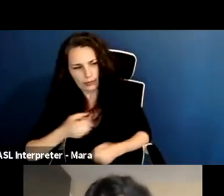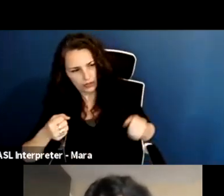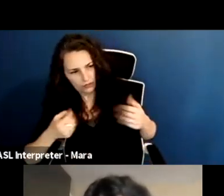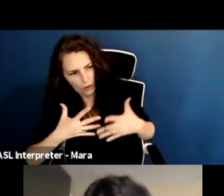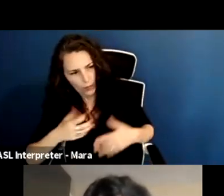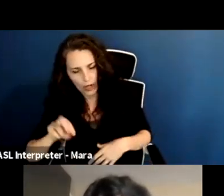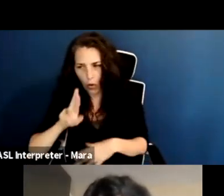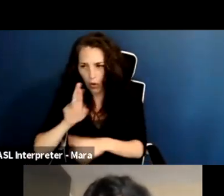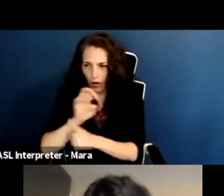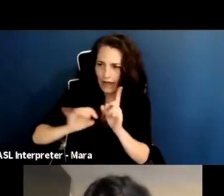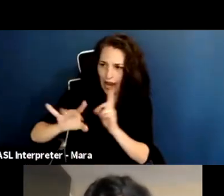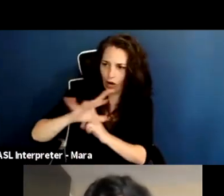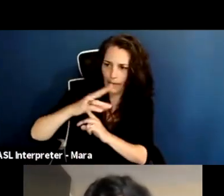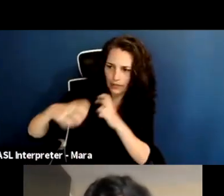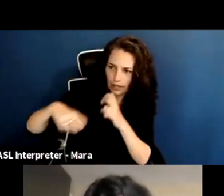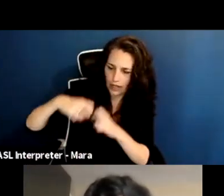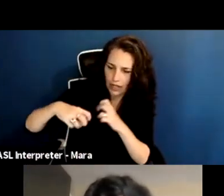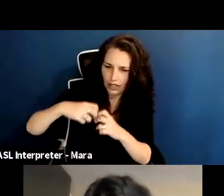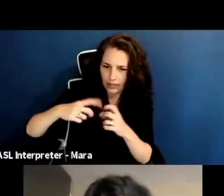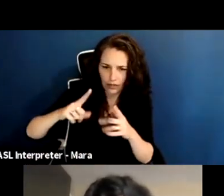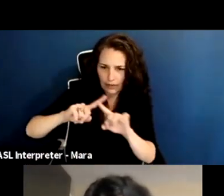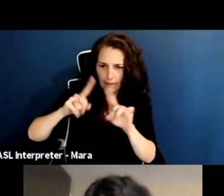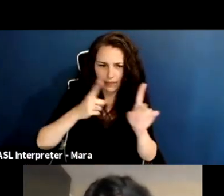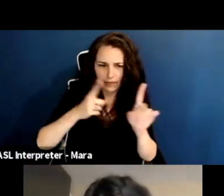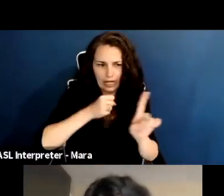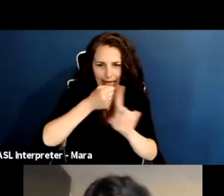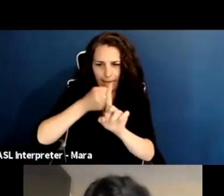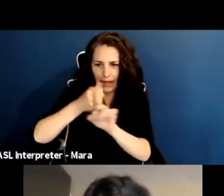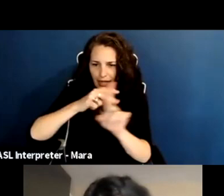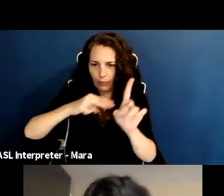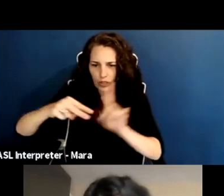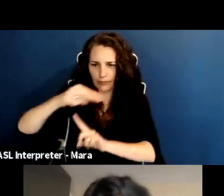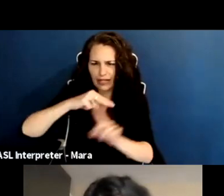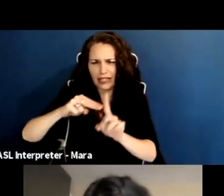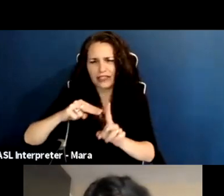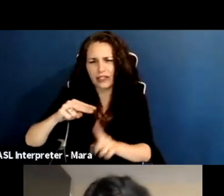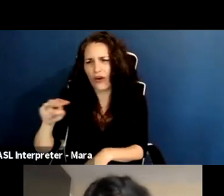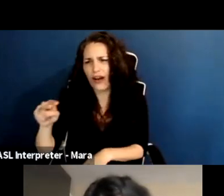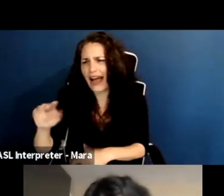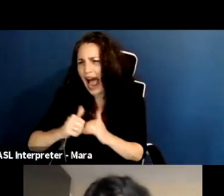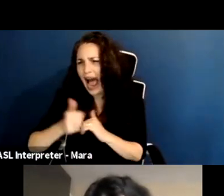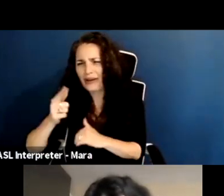So how did you come up with that particular title? 'Cause it just seems like it's multipurpose.